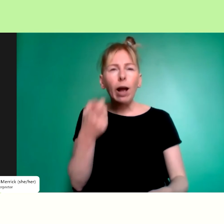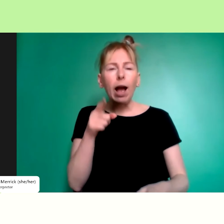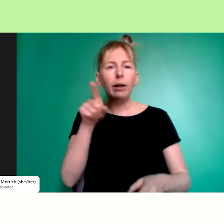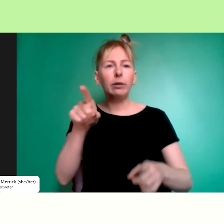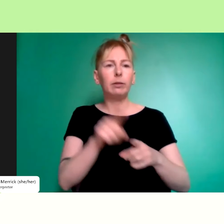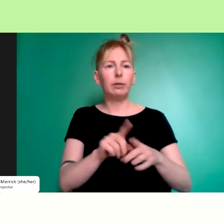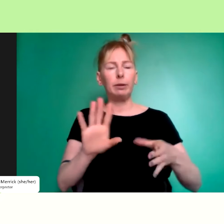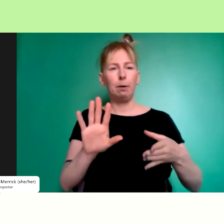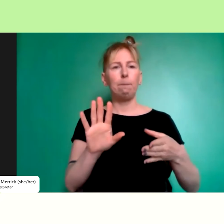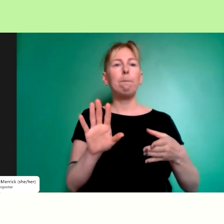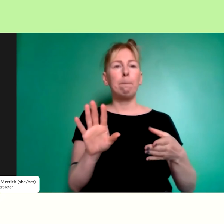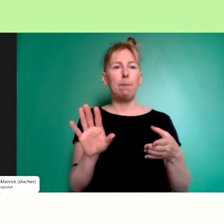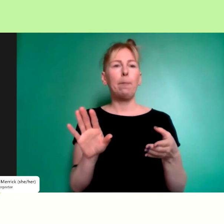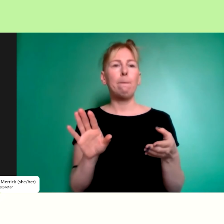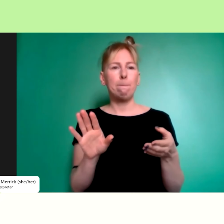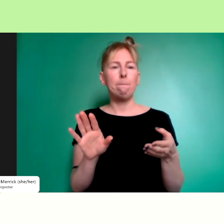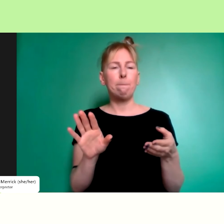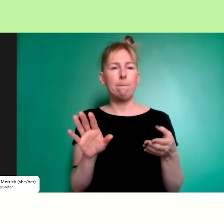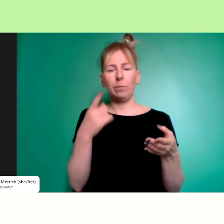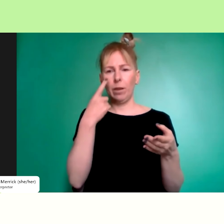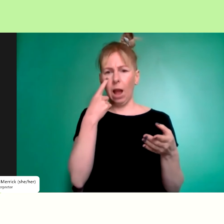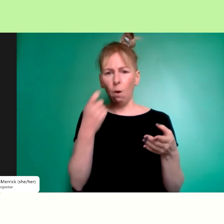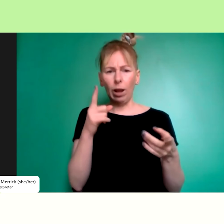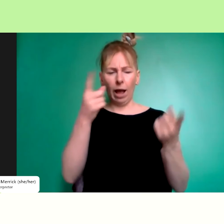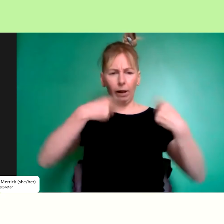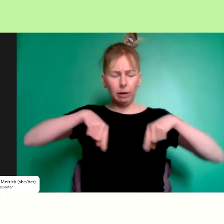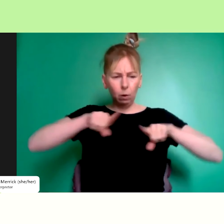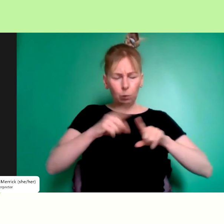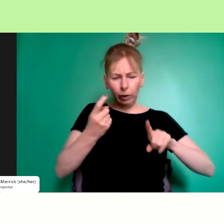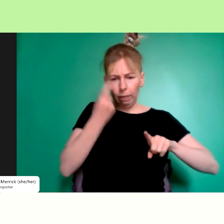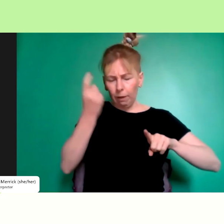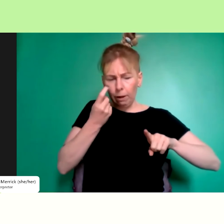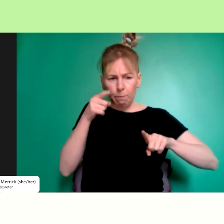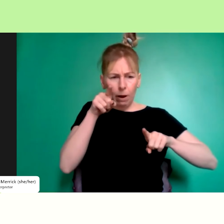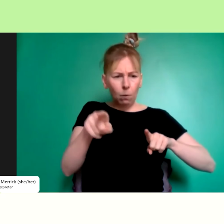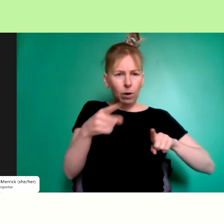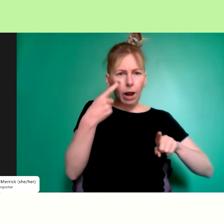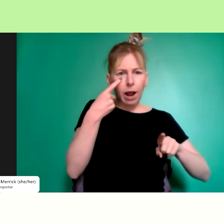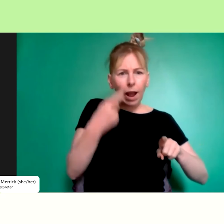And is one even allowed to attend to verify aesthetic questions if you are from a